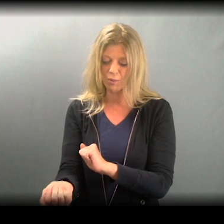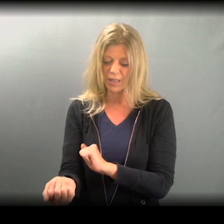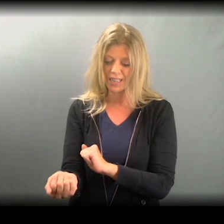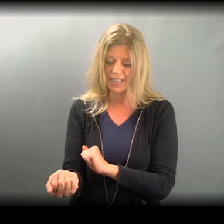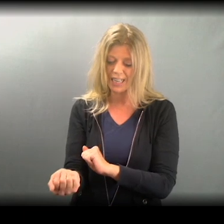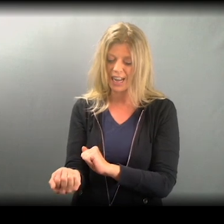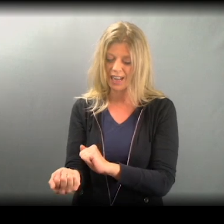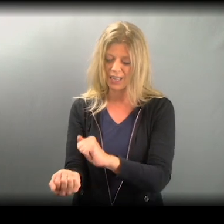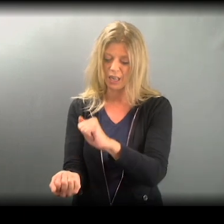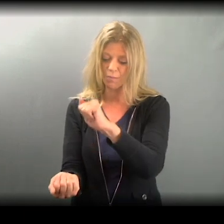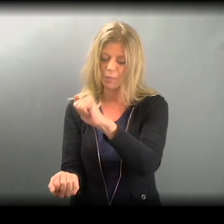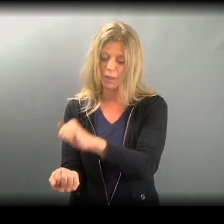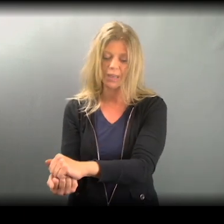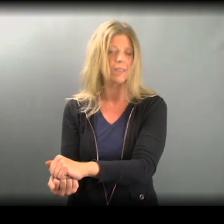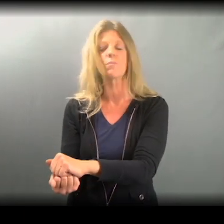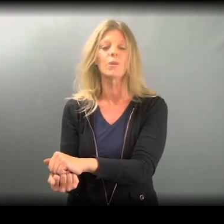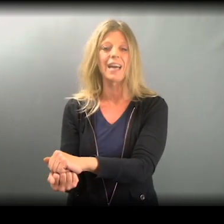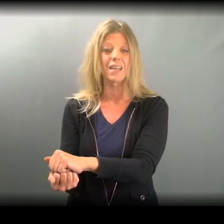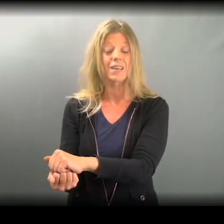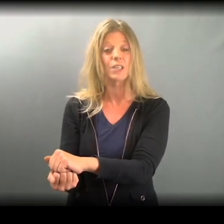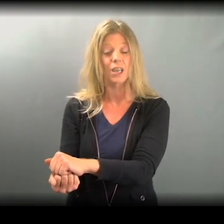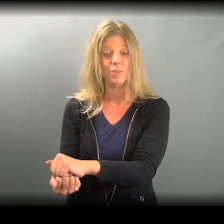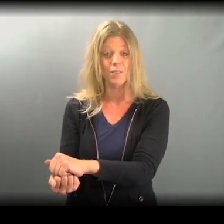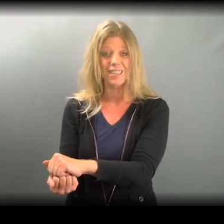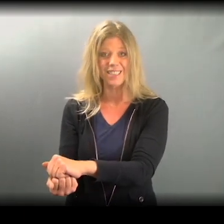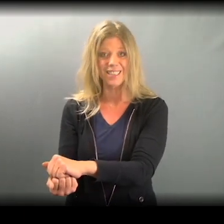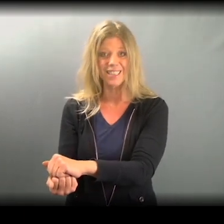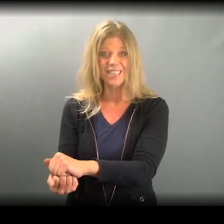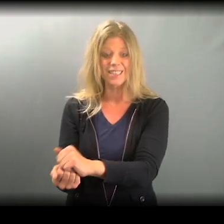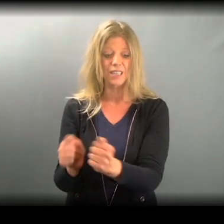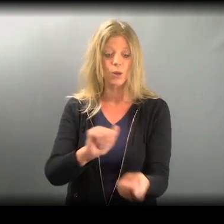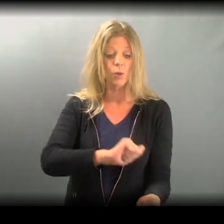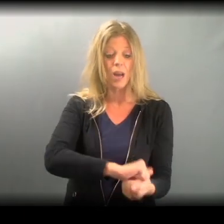with the lead hand up and support hand on top of it. So,